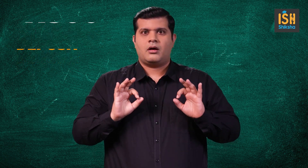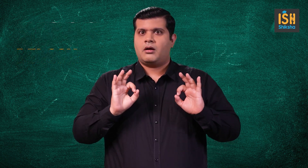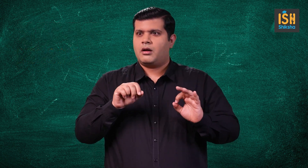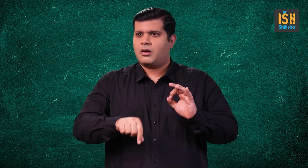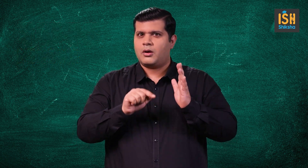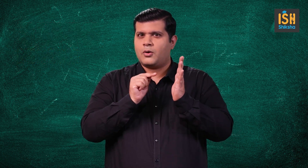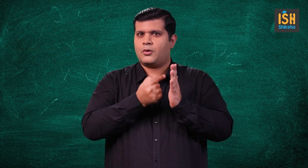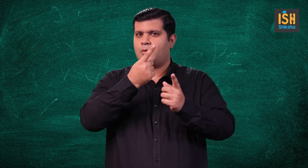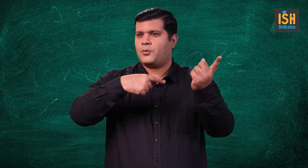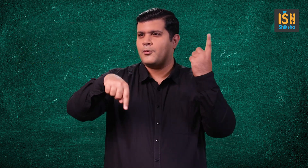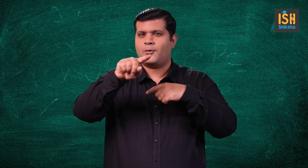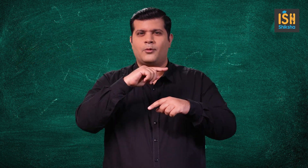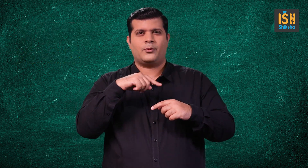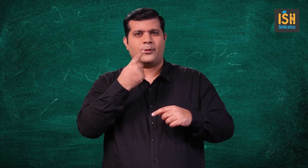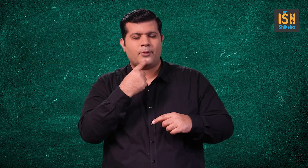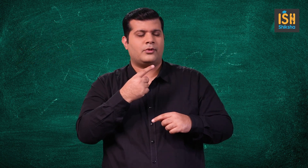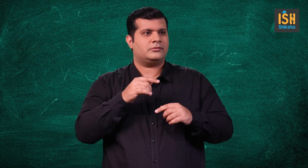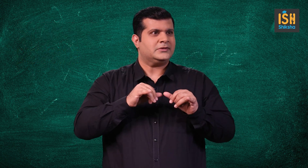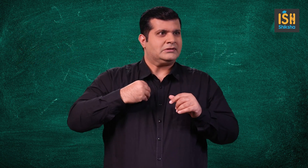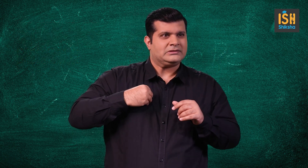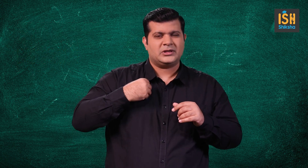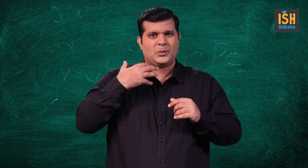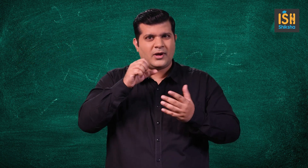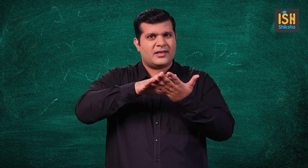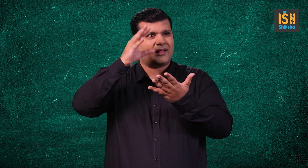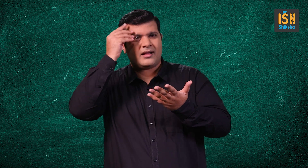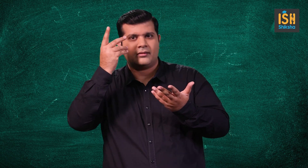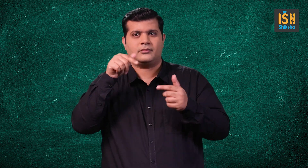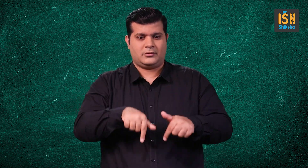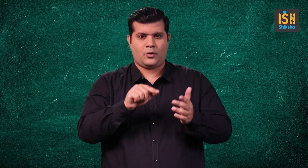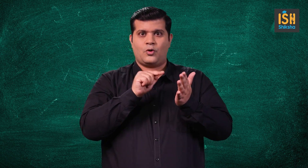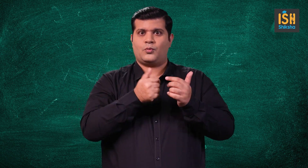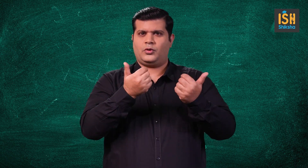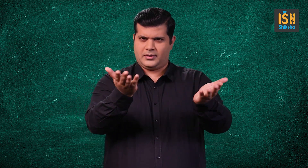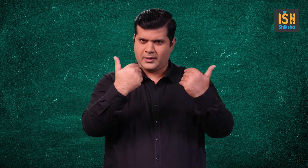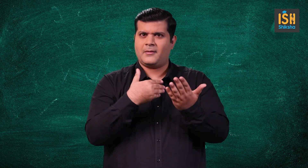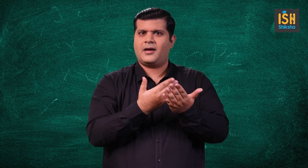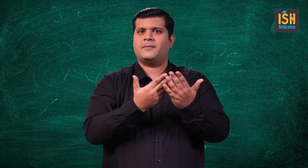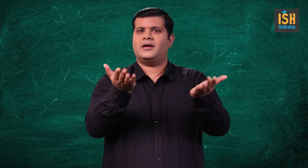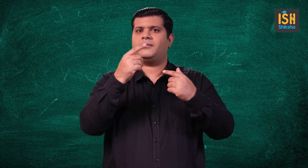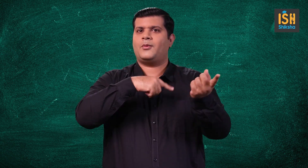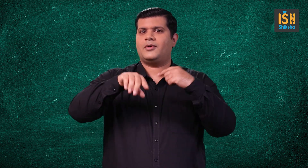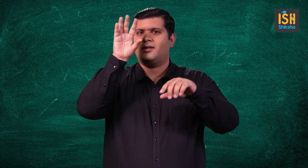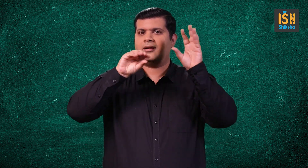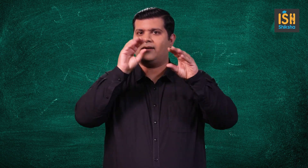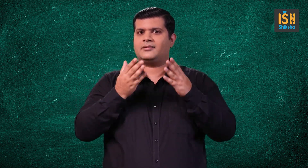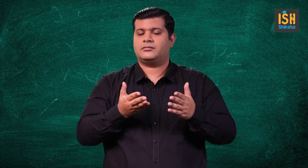It's an amazing opportunity for those who are facing financial difficulties. Come on, apply quickly!